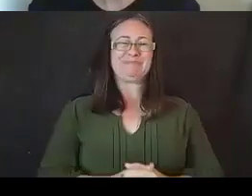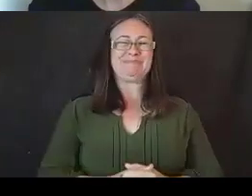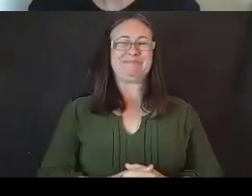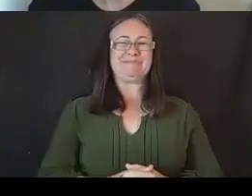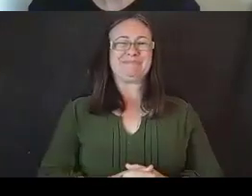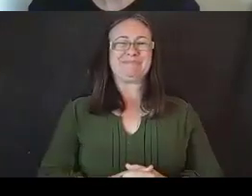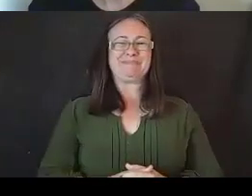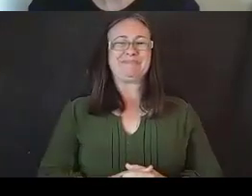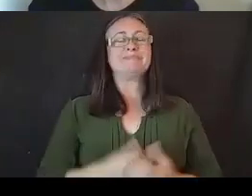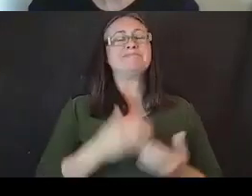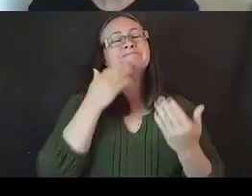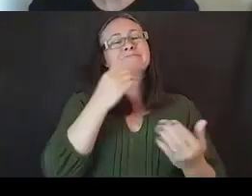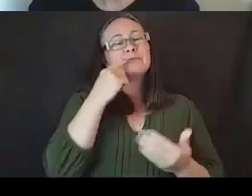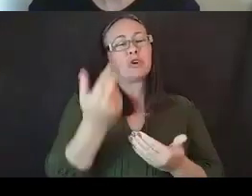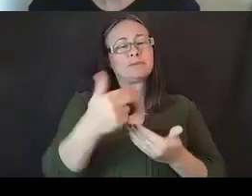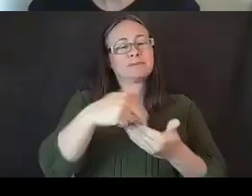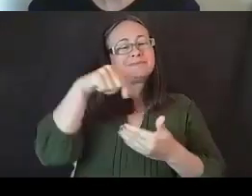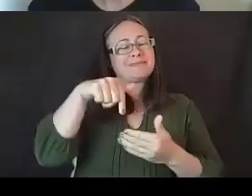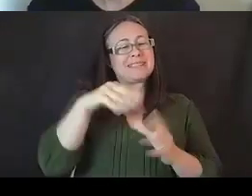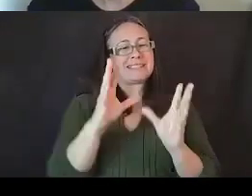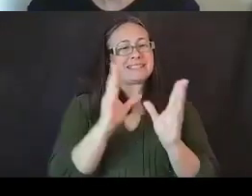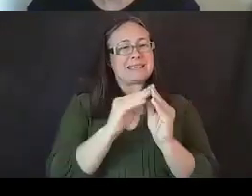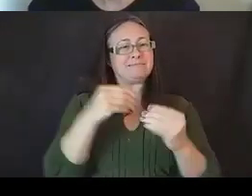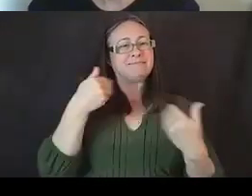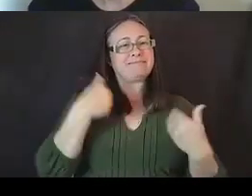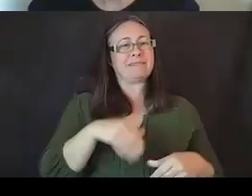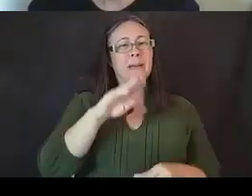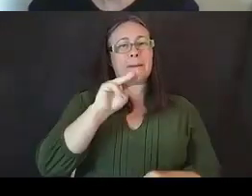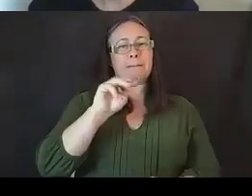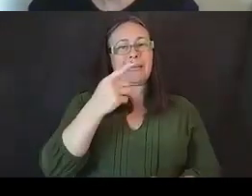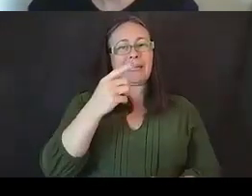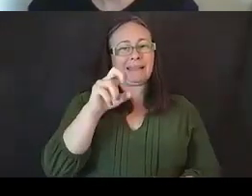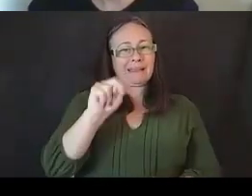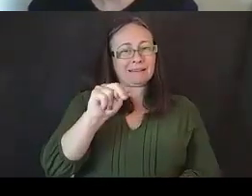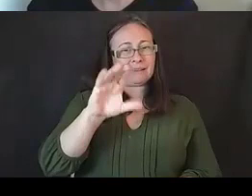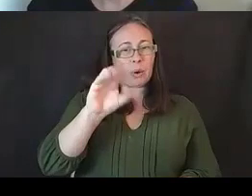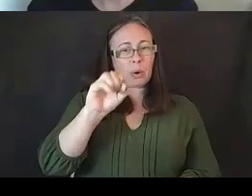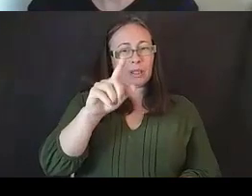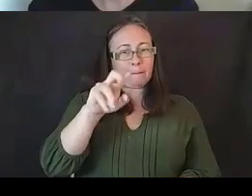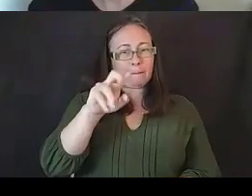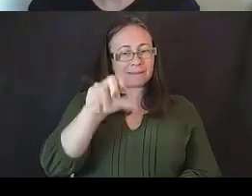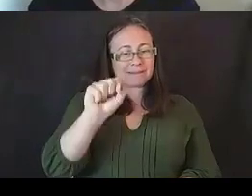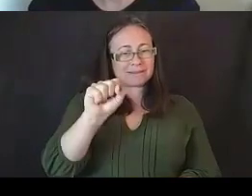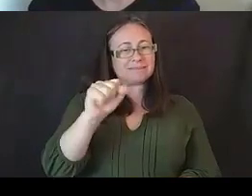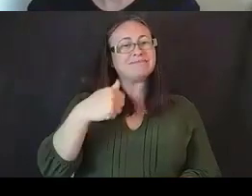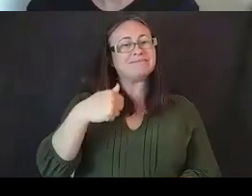Megan Columbus: So thank you for joining this session, my name is Megan Columbus, I am the communications director